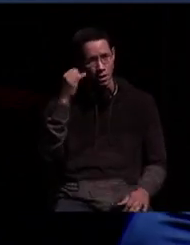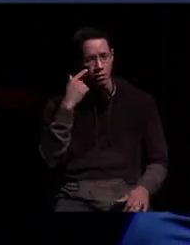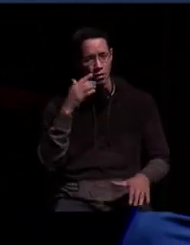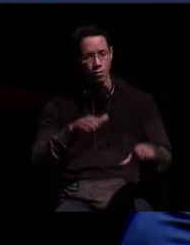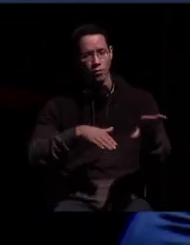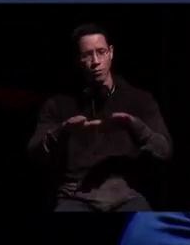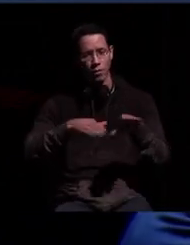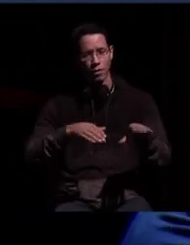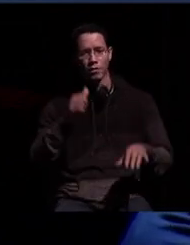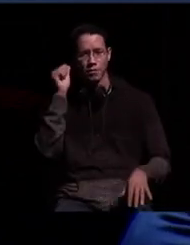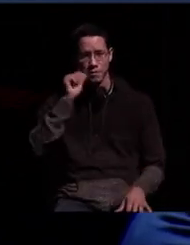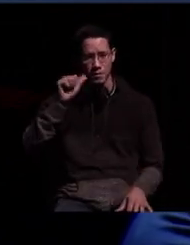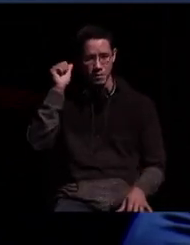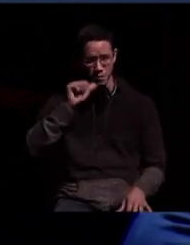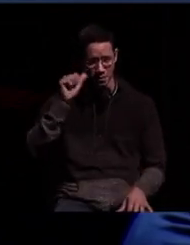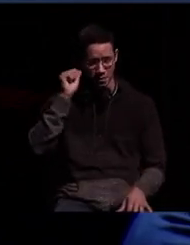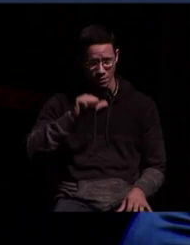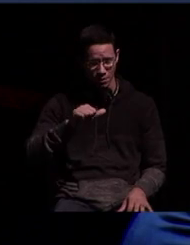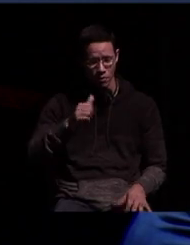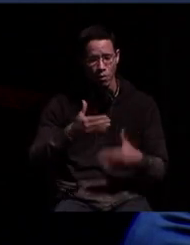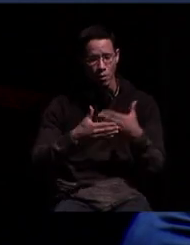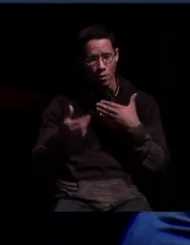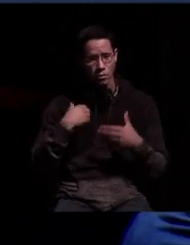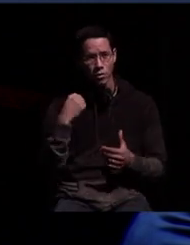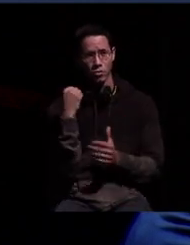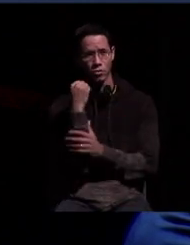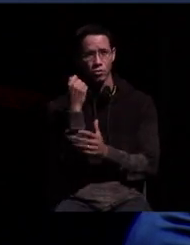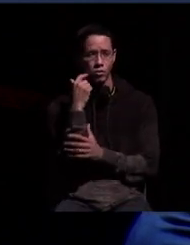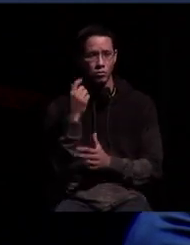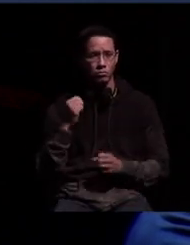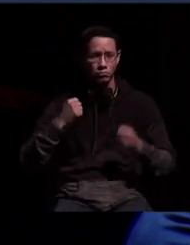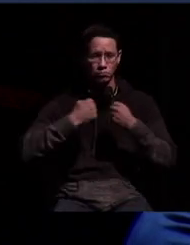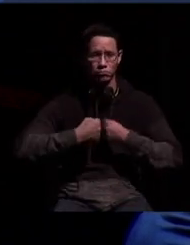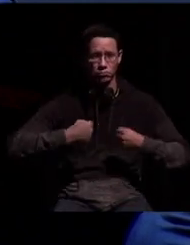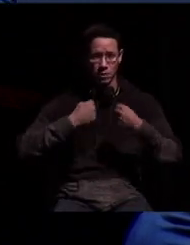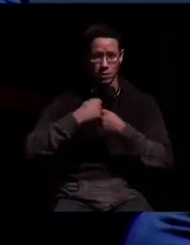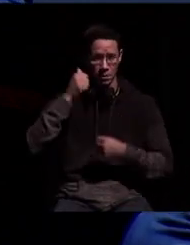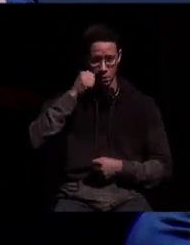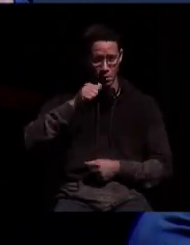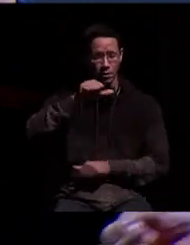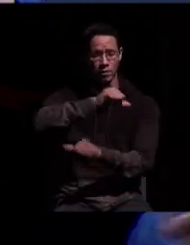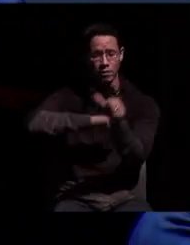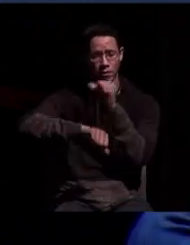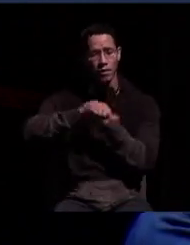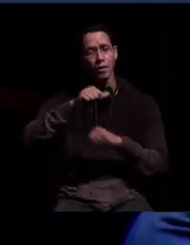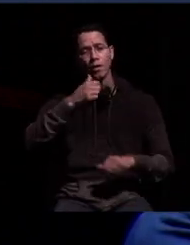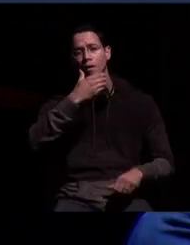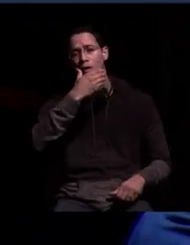that starts the fight for women and suddenly black women need to consolidate black feminism